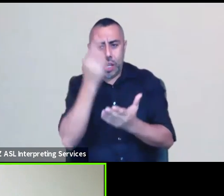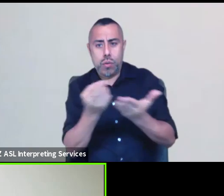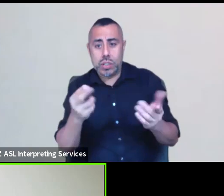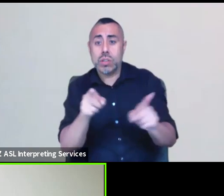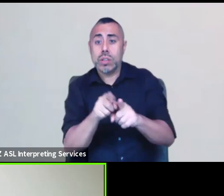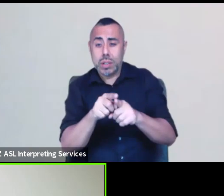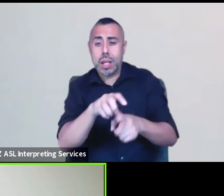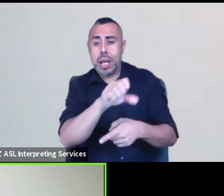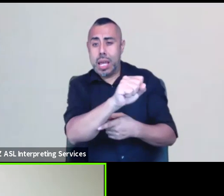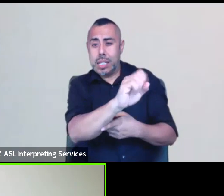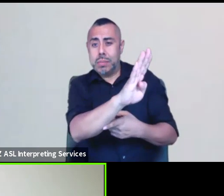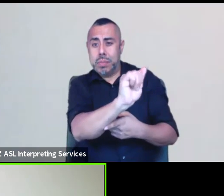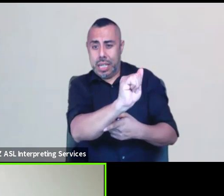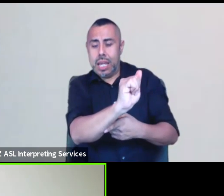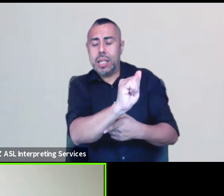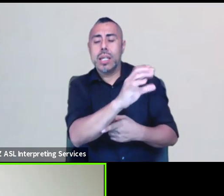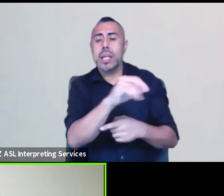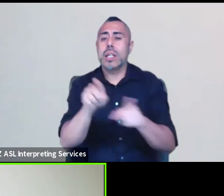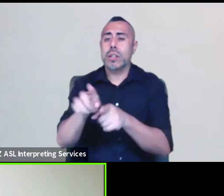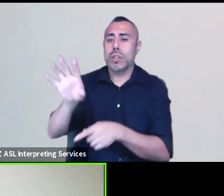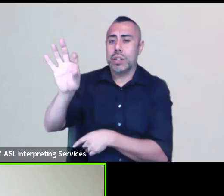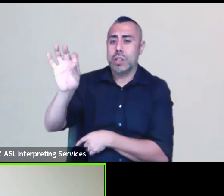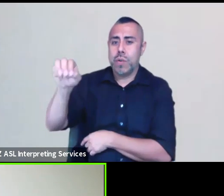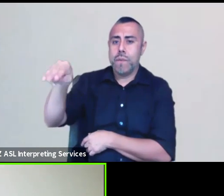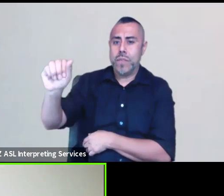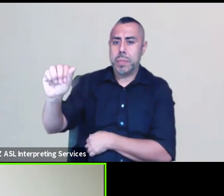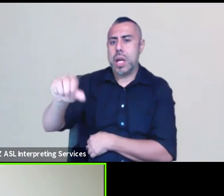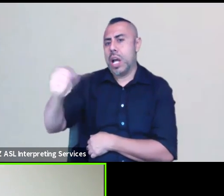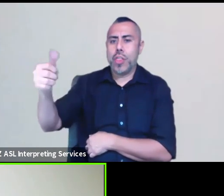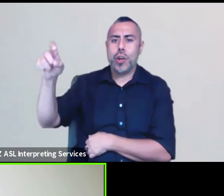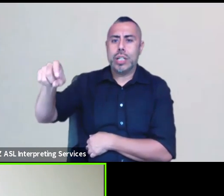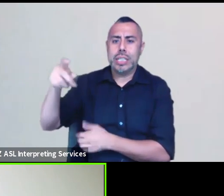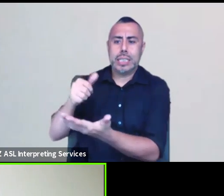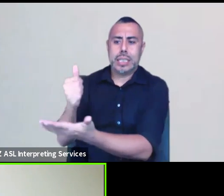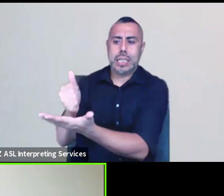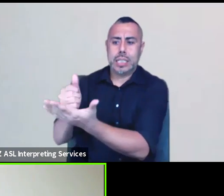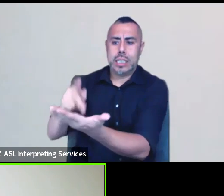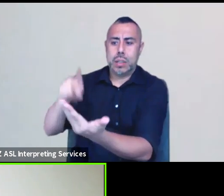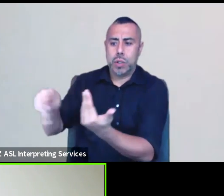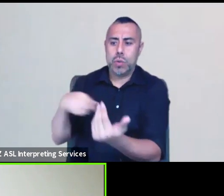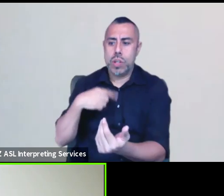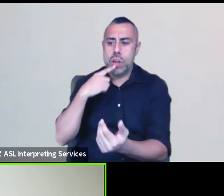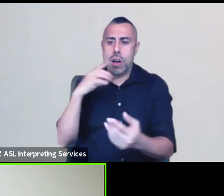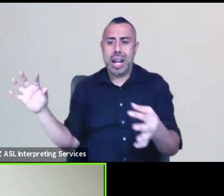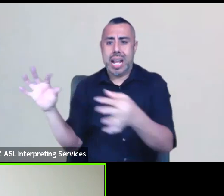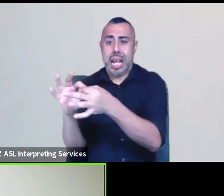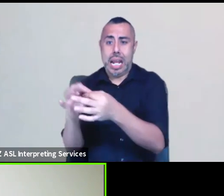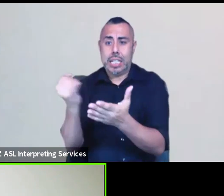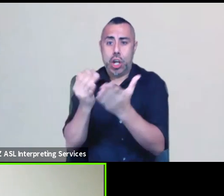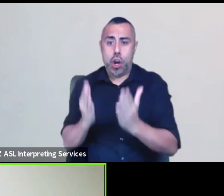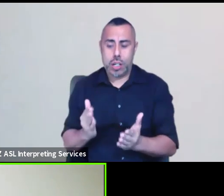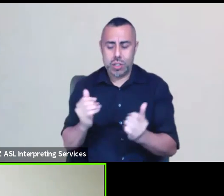and the FEMA Other Needs Assistance program, and connecting artists with those resources as they become available.